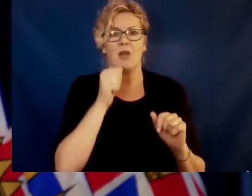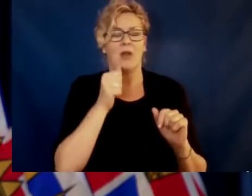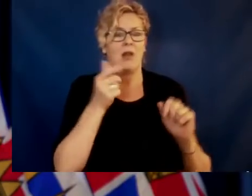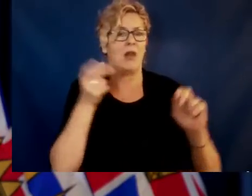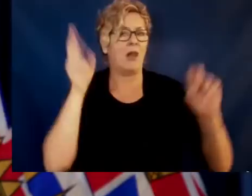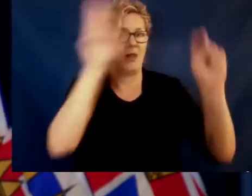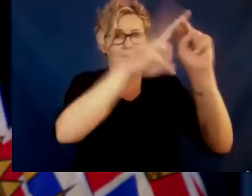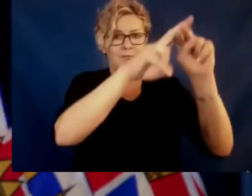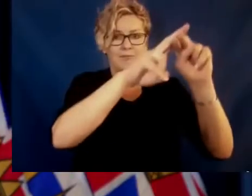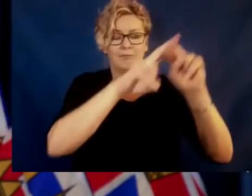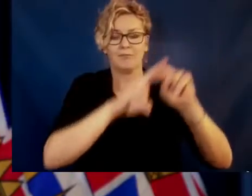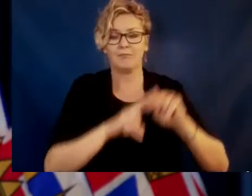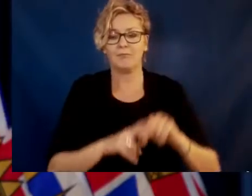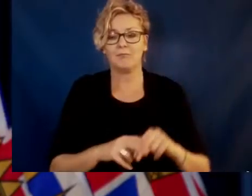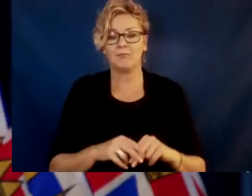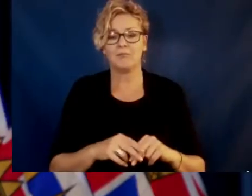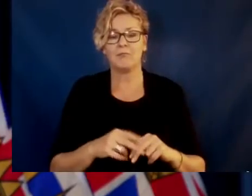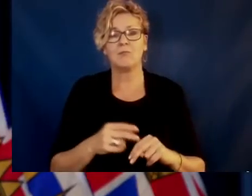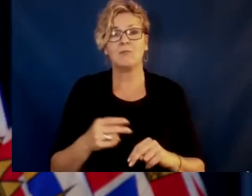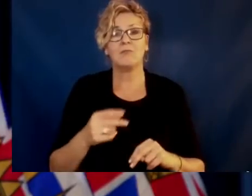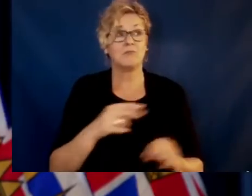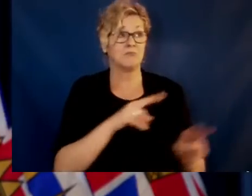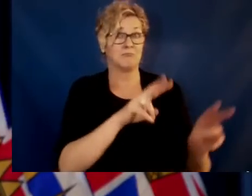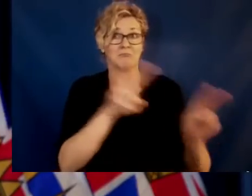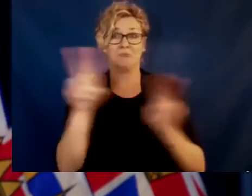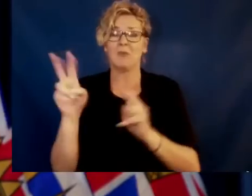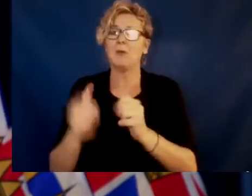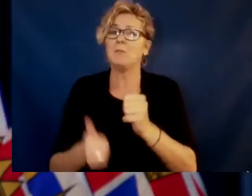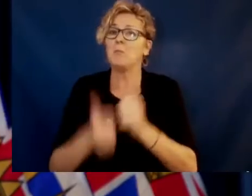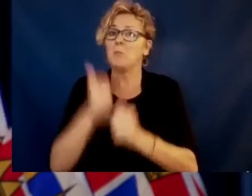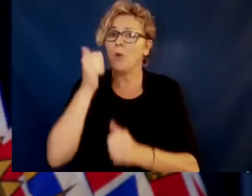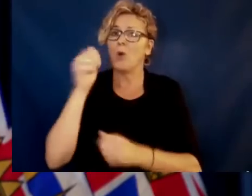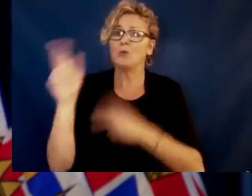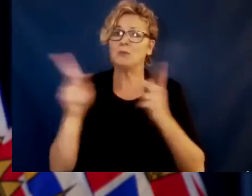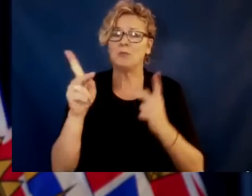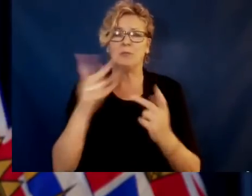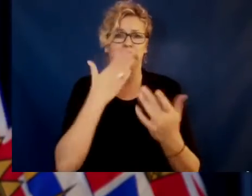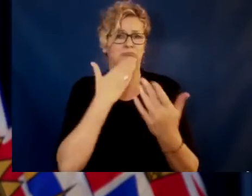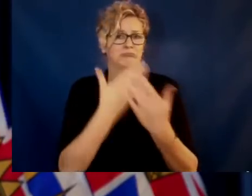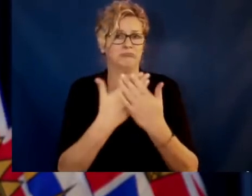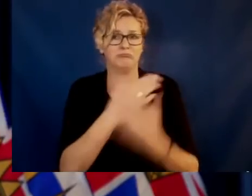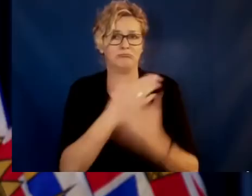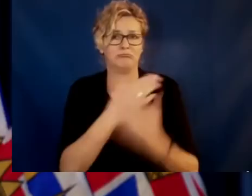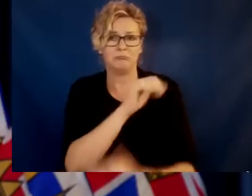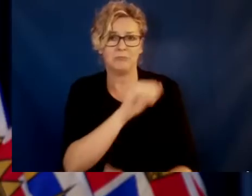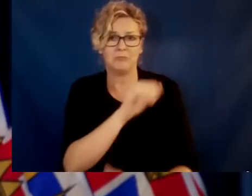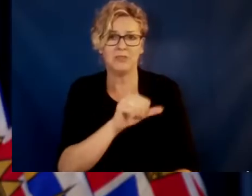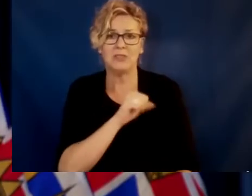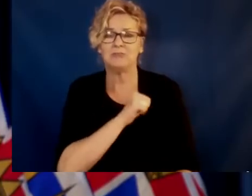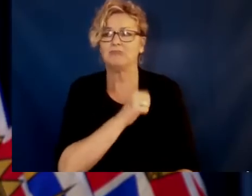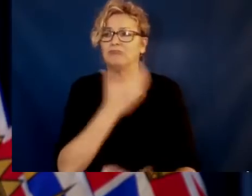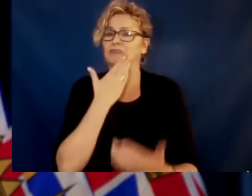people are doing this. We are making a difference in our own communities, in our own families.